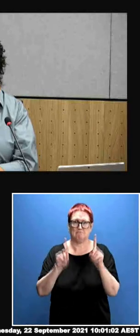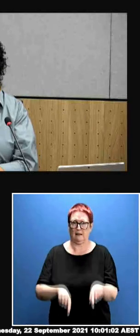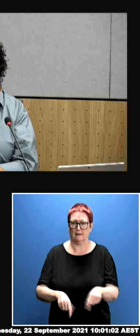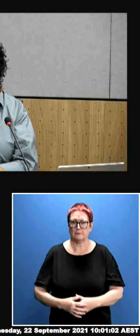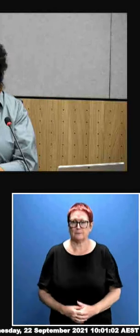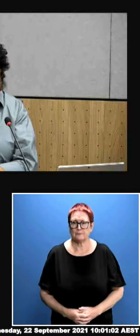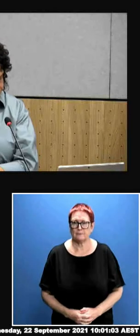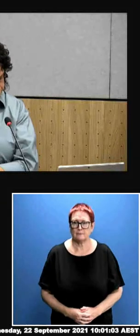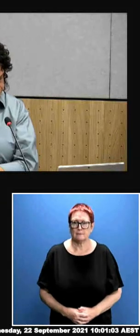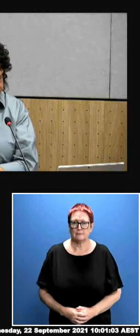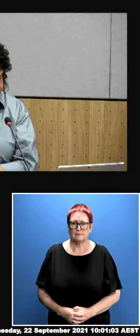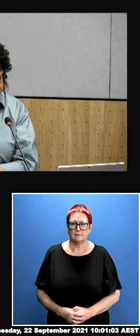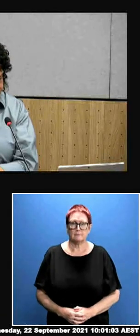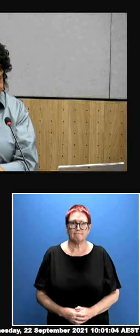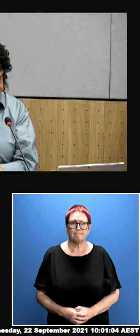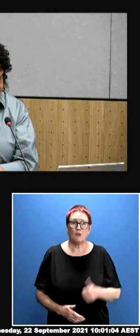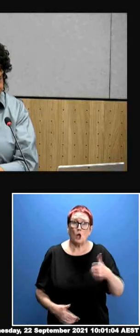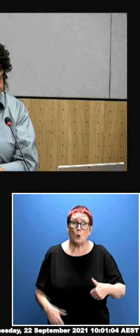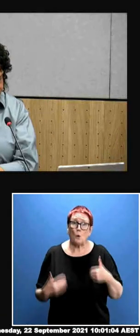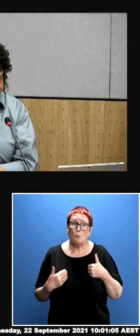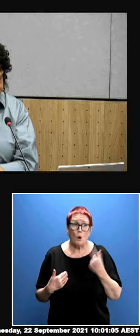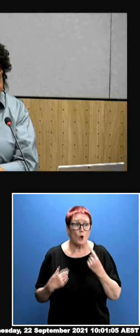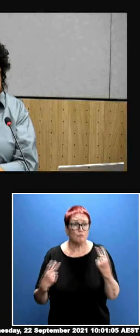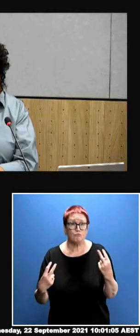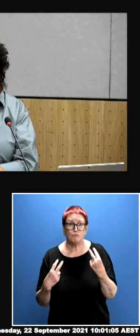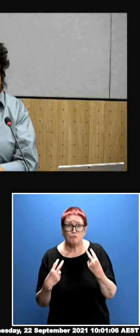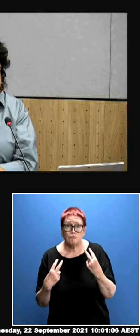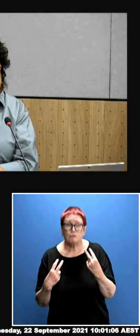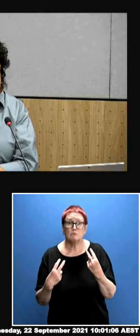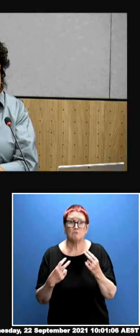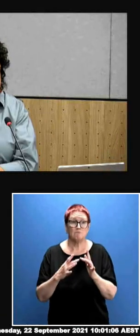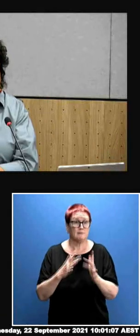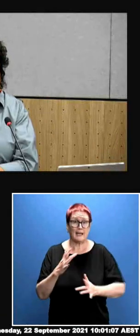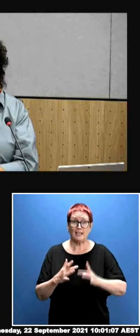Yes, good morning everybody who may be following these proceedings.